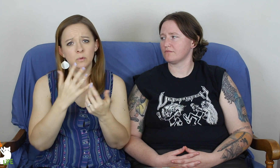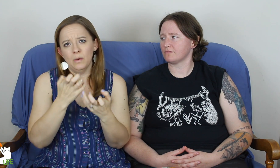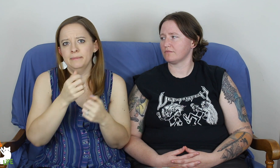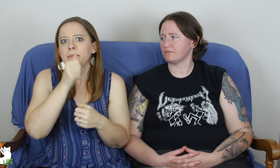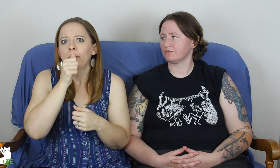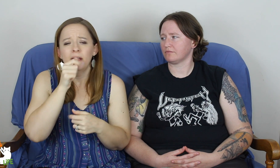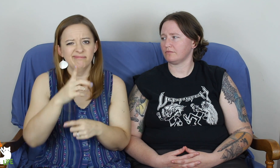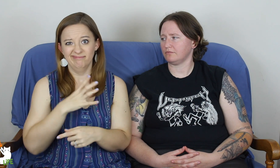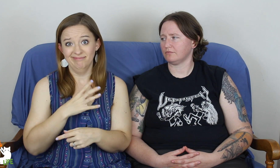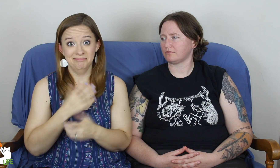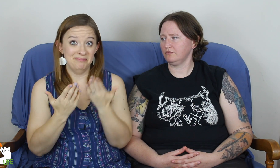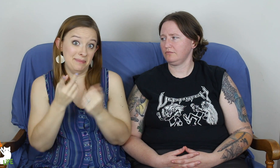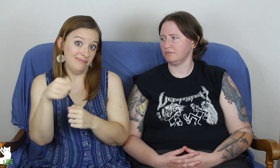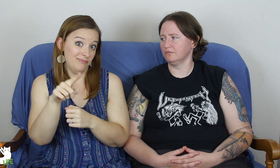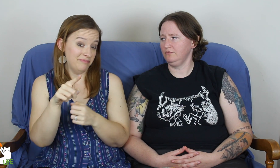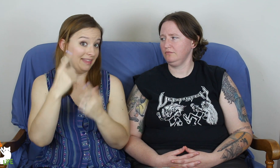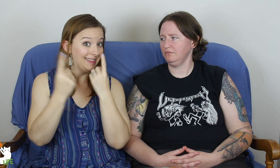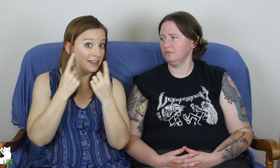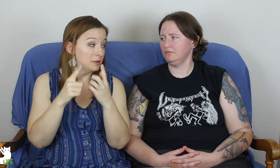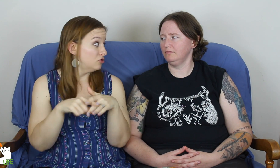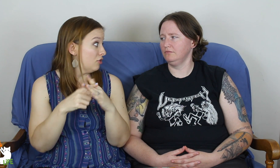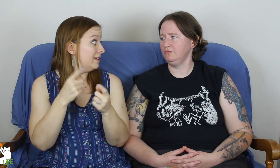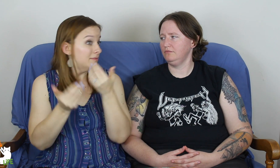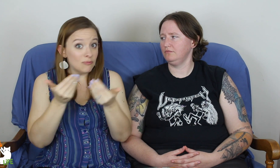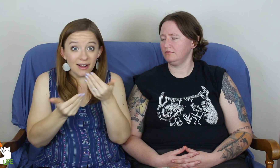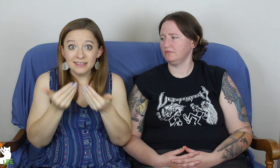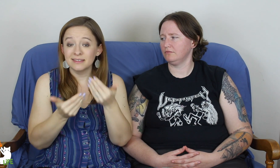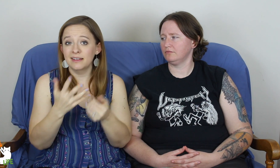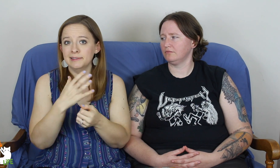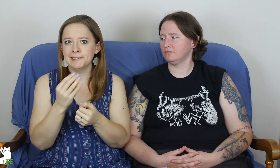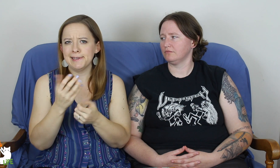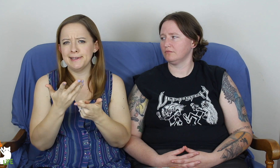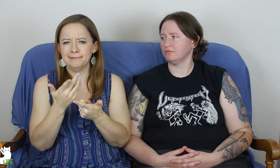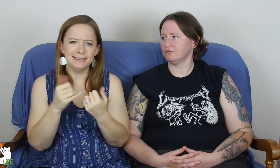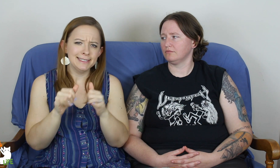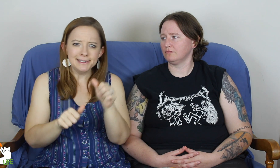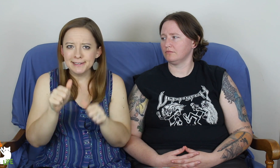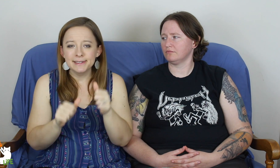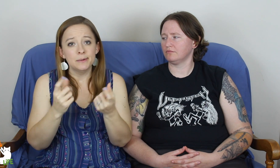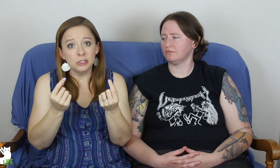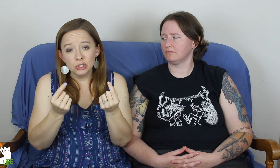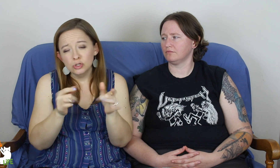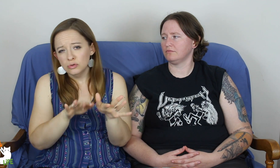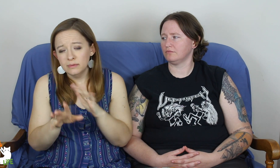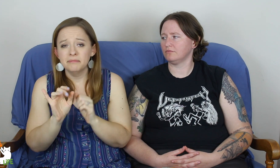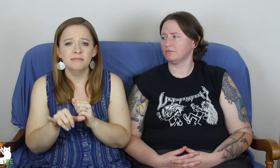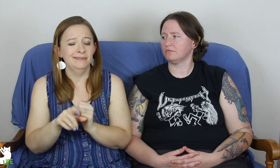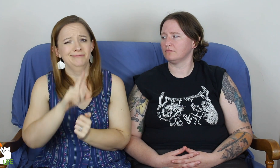If you want something private, that's fine. Maybe you guys are considering going through this process and you're just not sure about what to do.